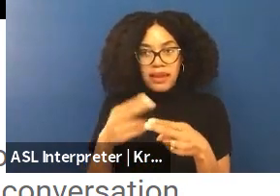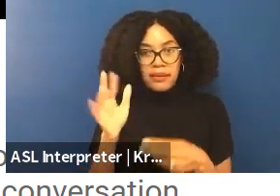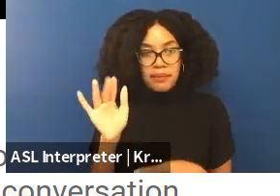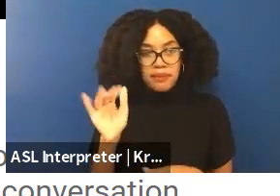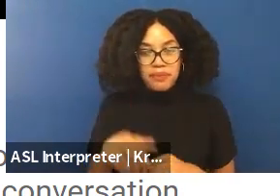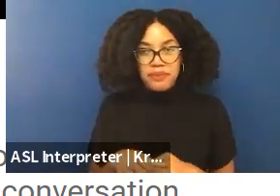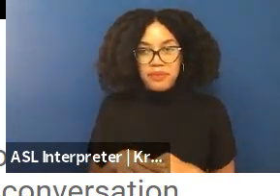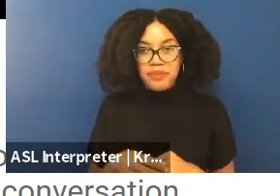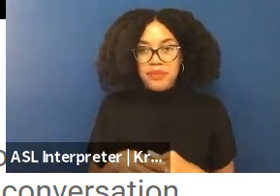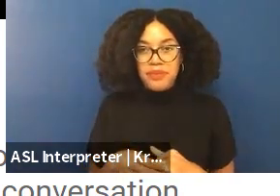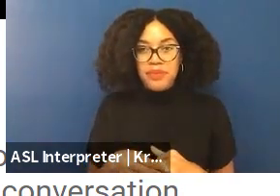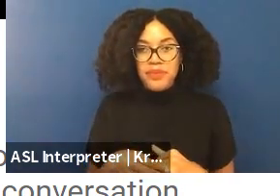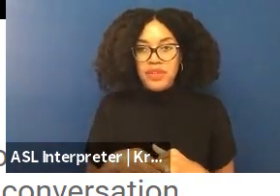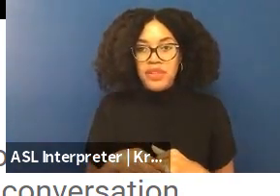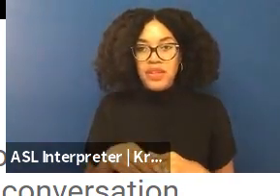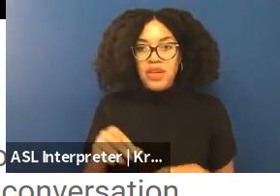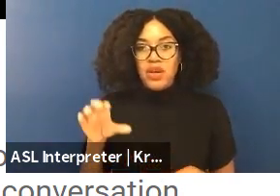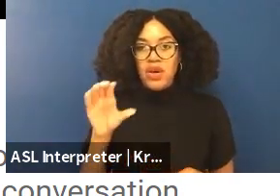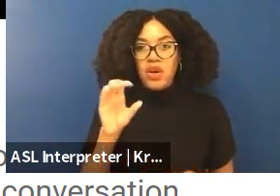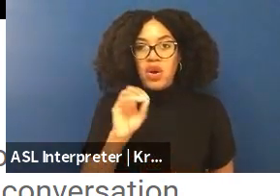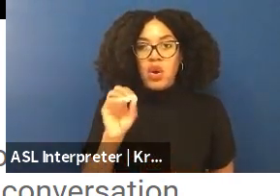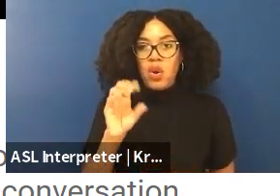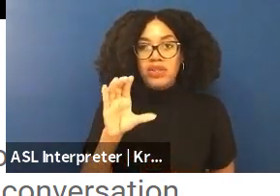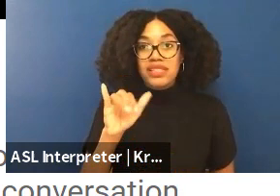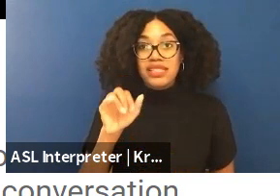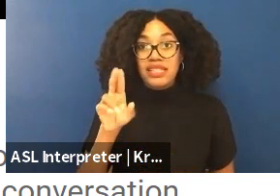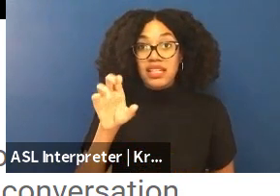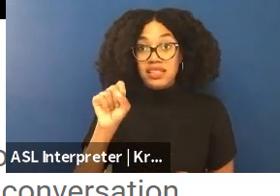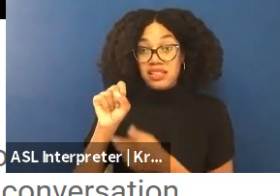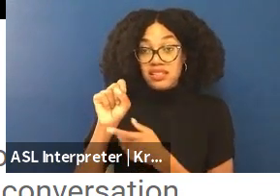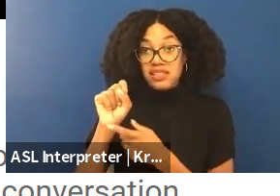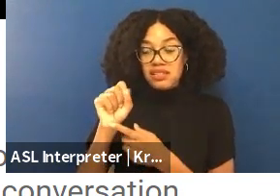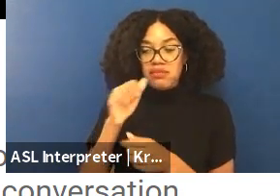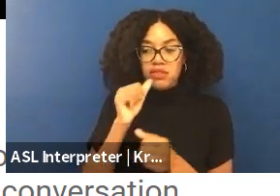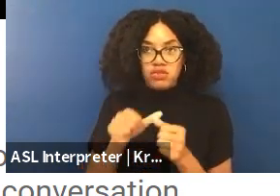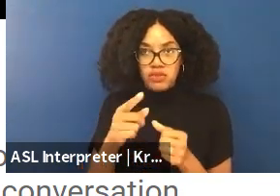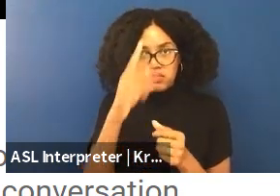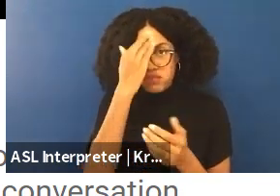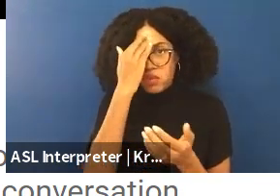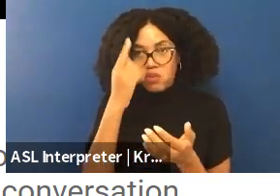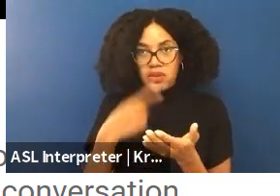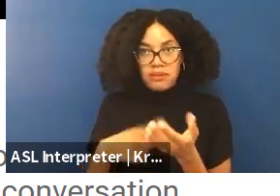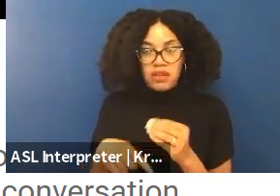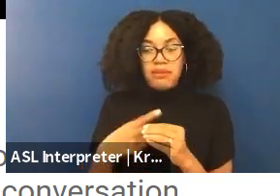I don't know if this is familiar, but the whole foundation of this theory of the framework is that